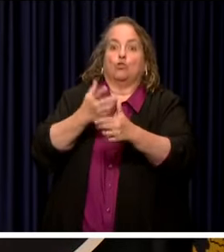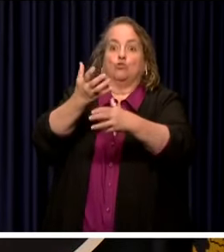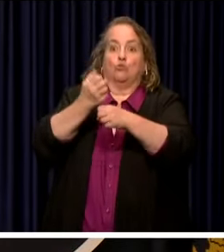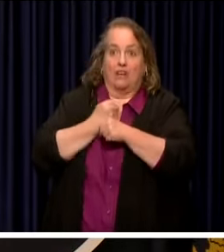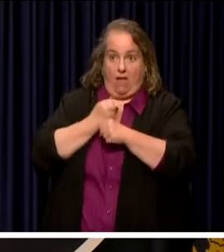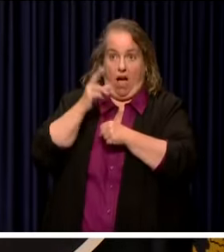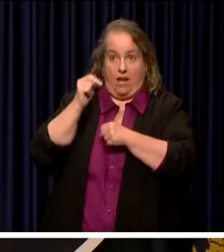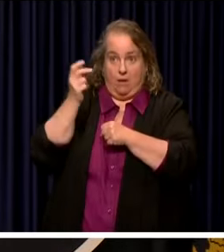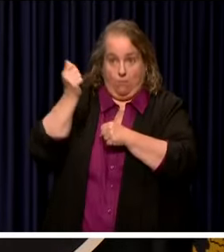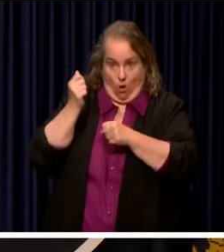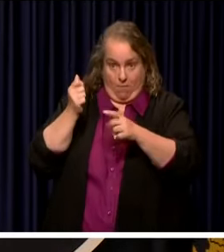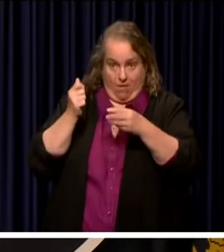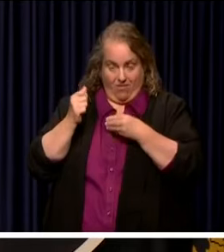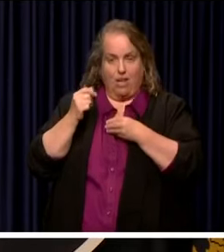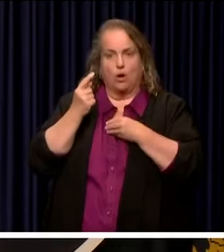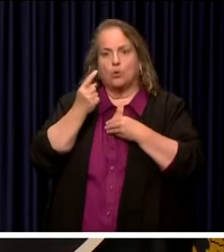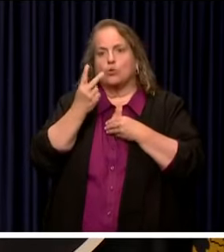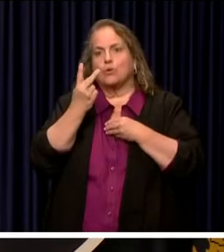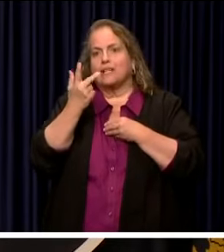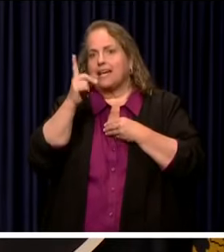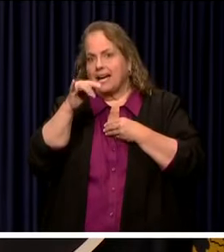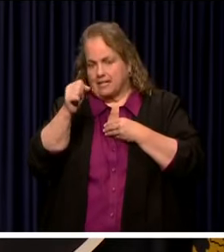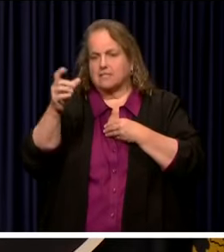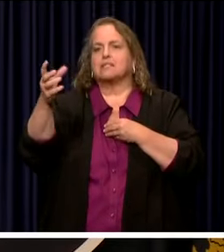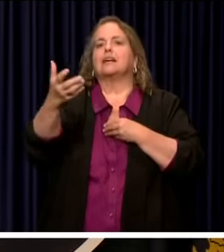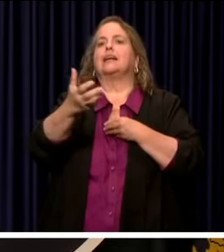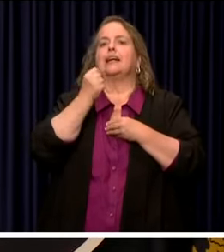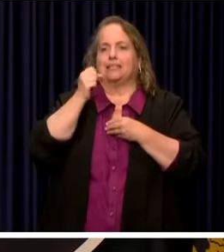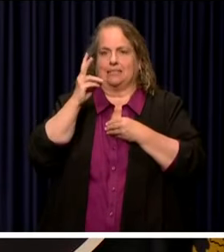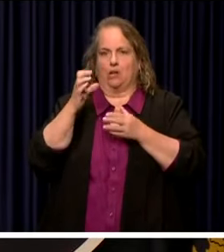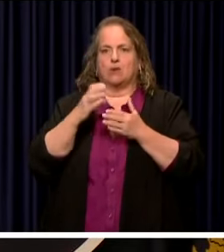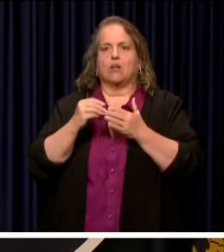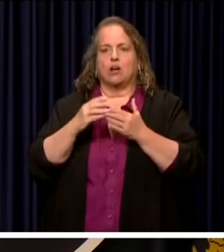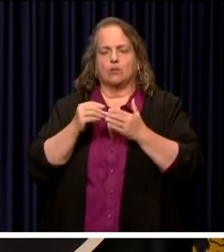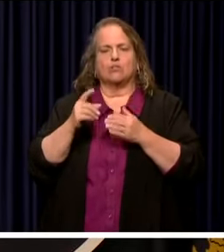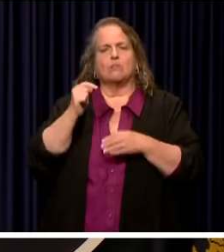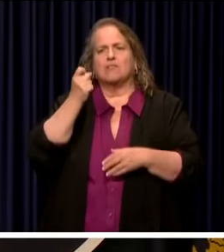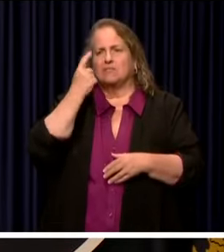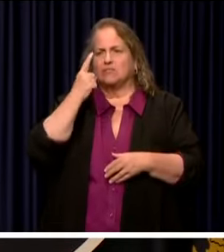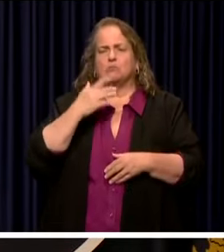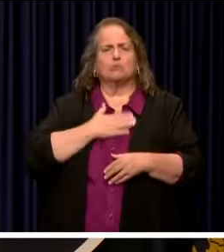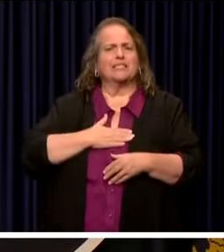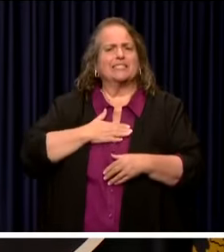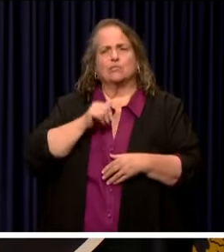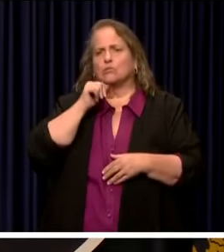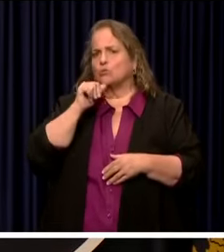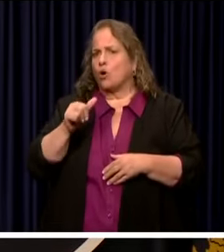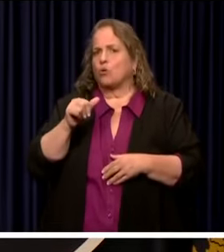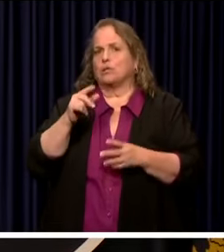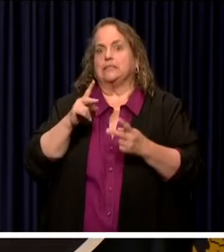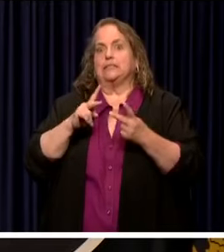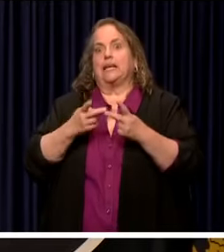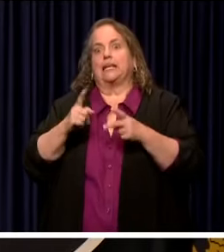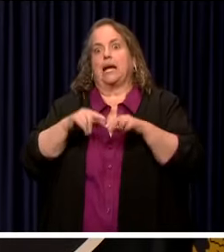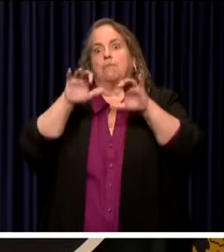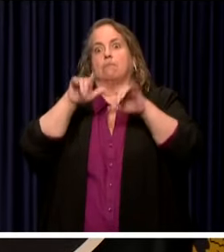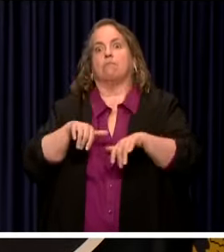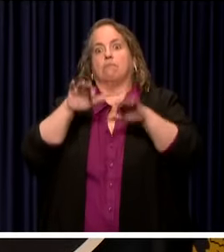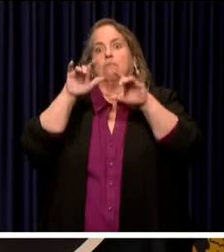AND ESPECIALLY IF REACH THE POINT WHERE WE'RE TESTING ASYMPTOMATIC PEOPLE, WE WOULD